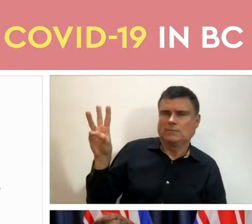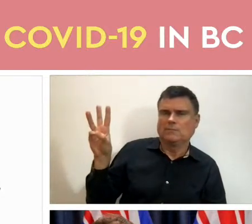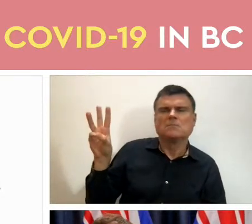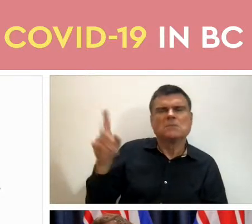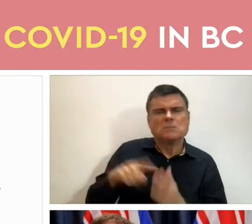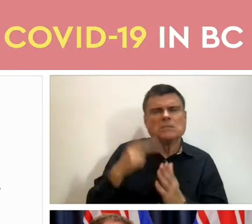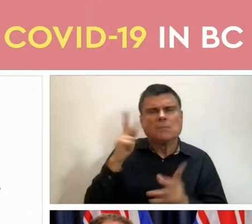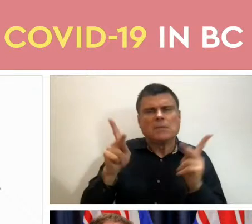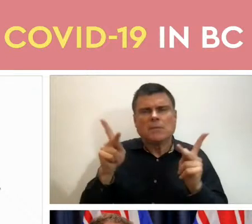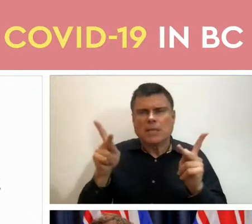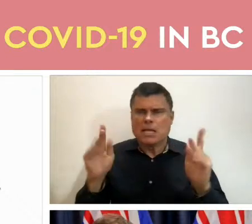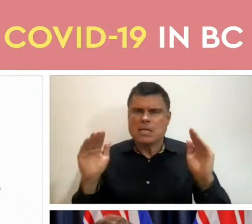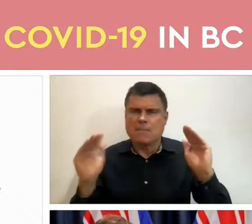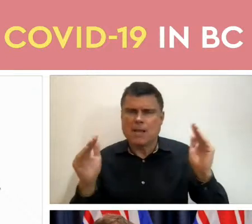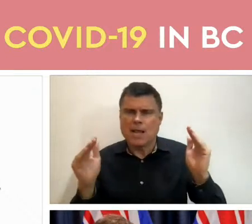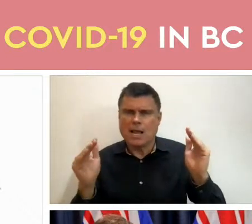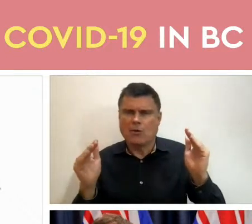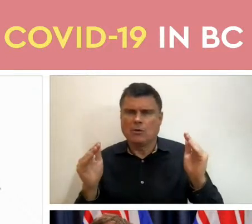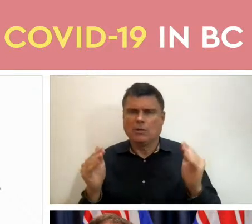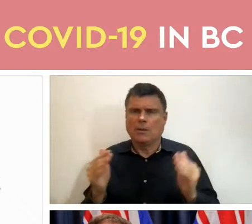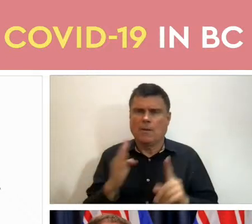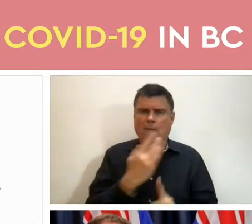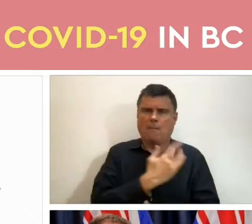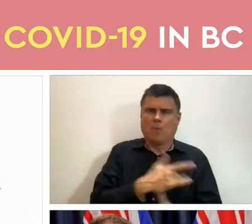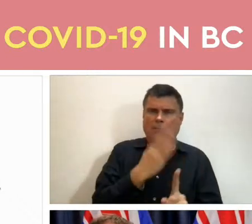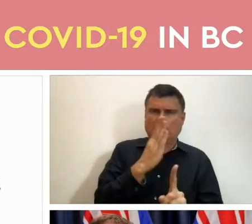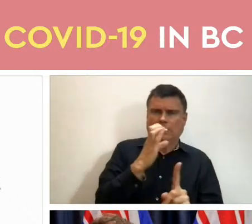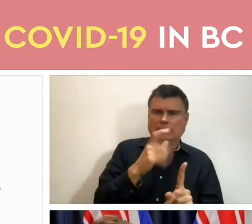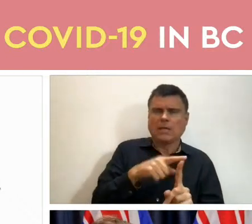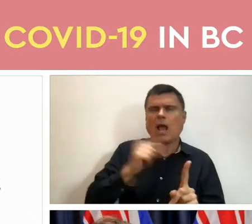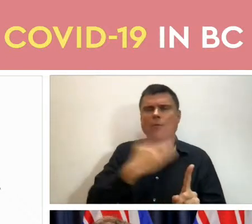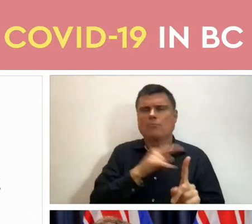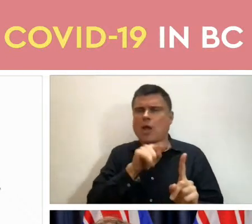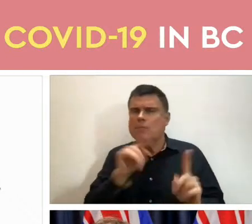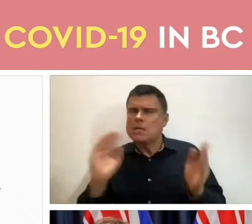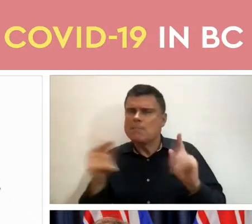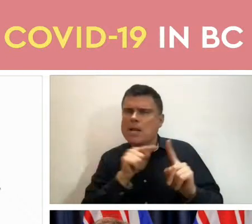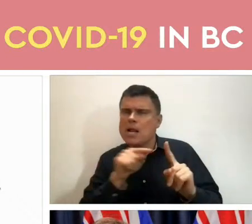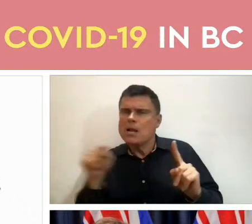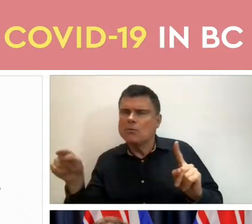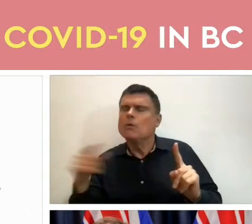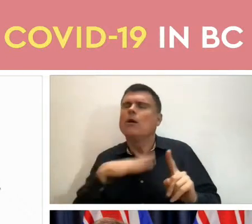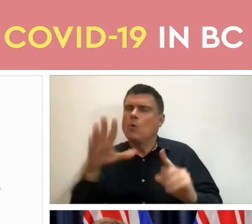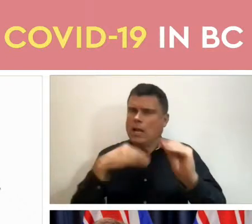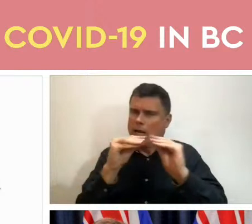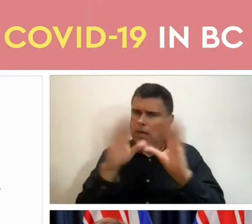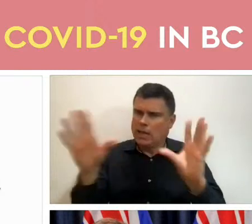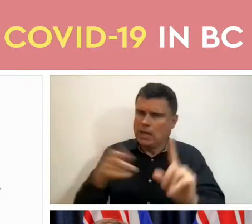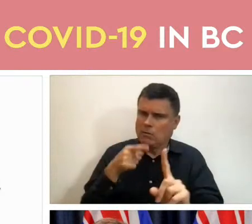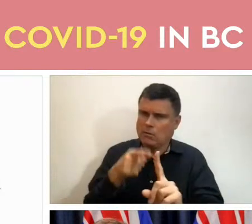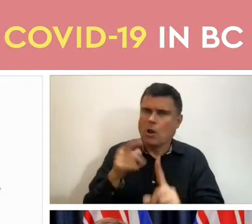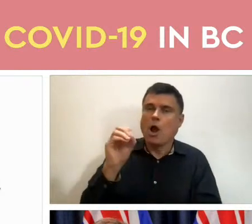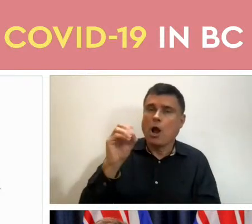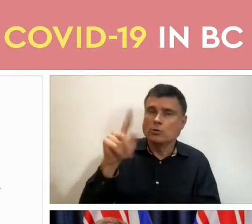We announced everyone 18 and over on that time at October 26 will receive a booster dose and